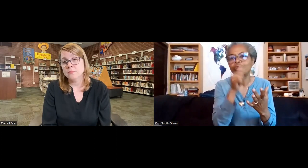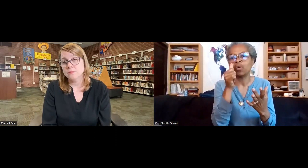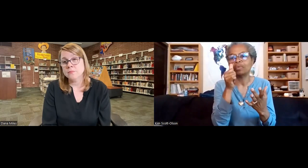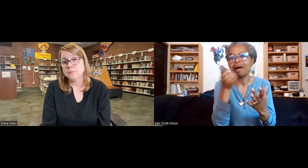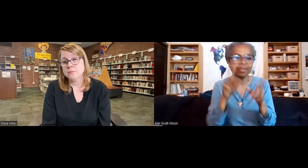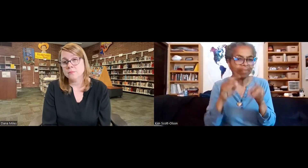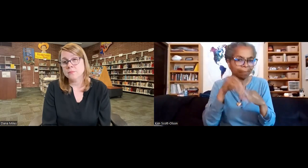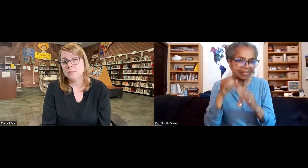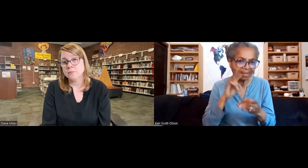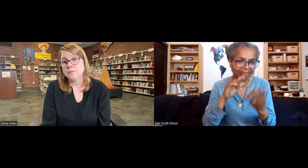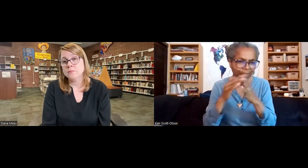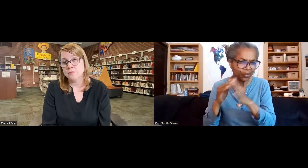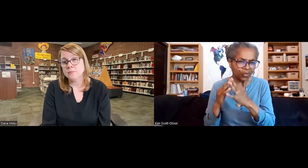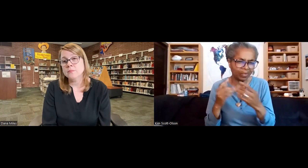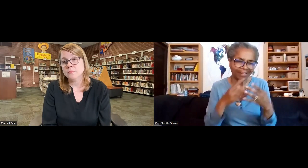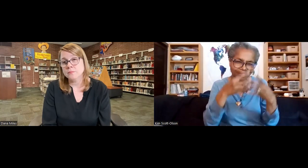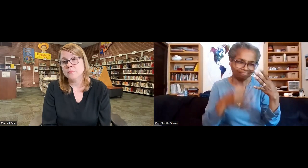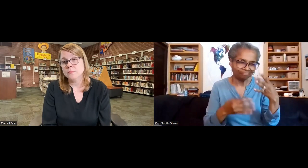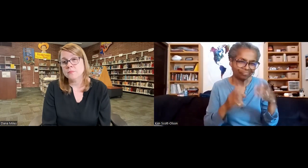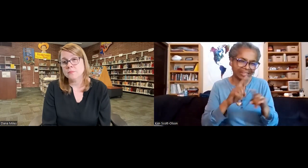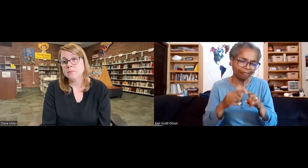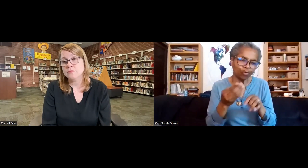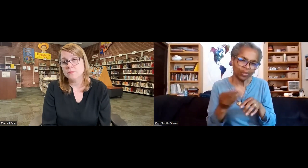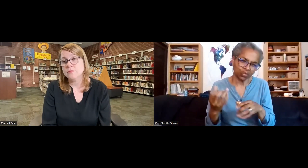contacts in the Deaf community,